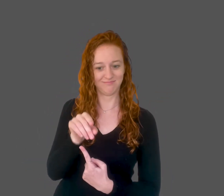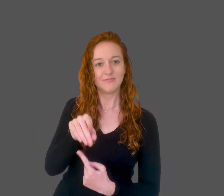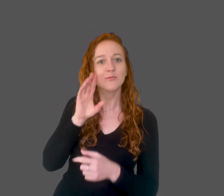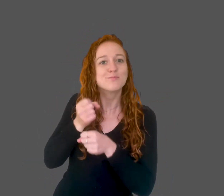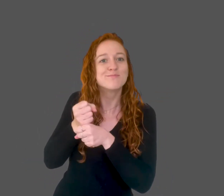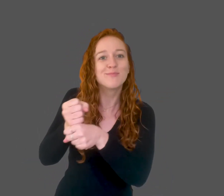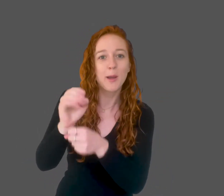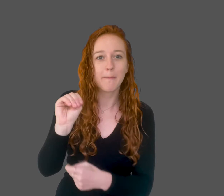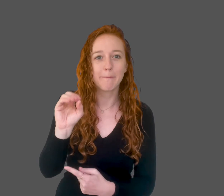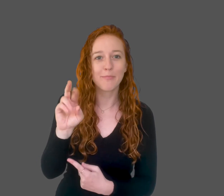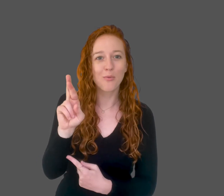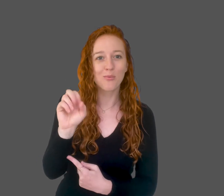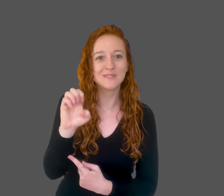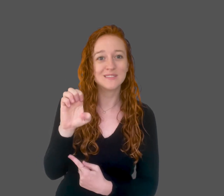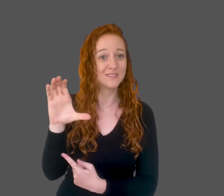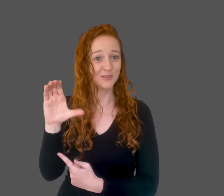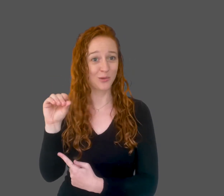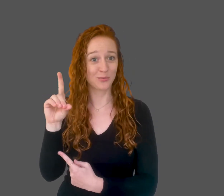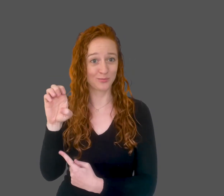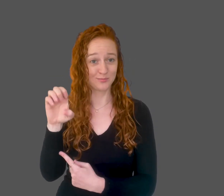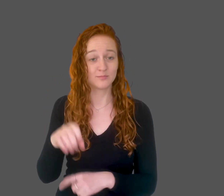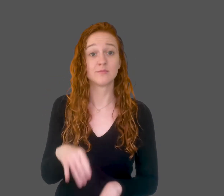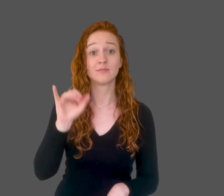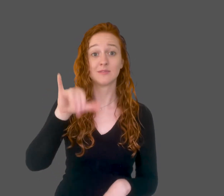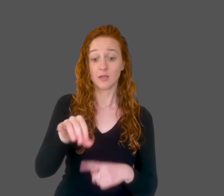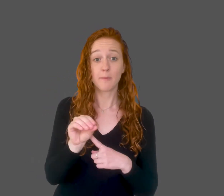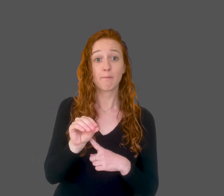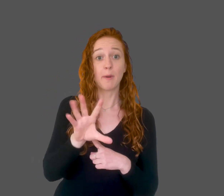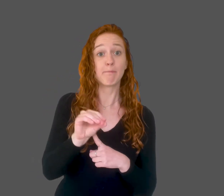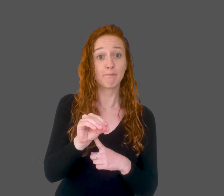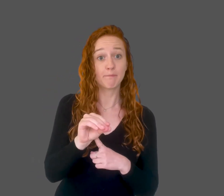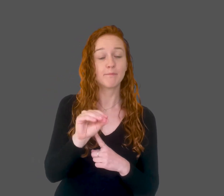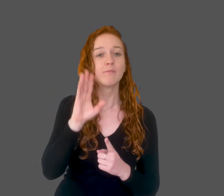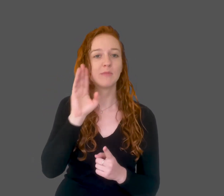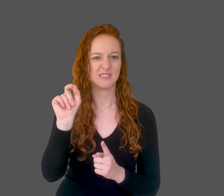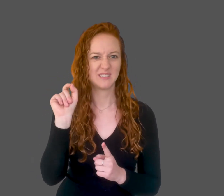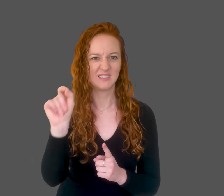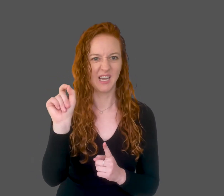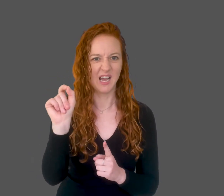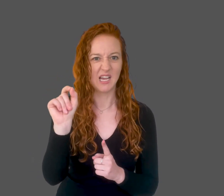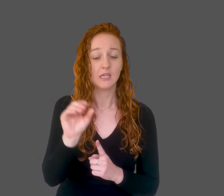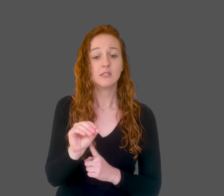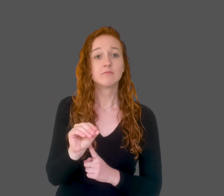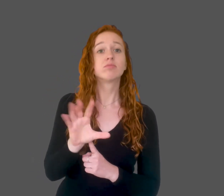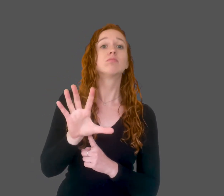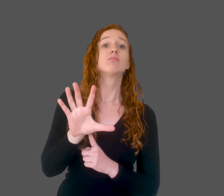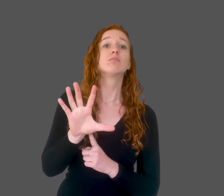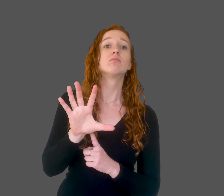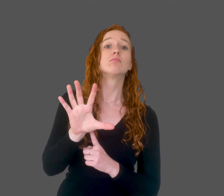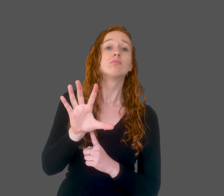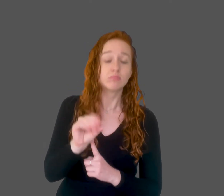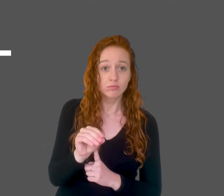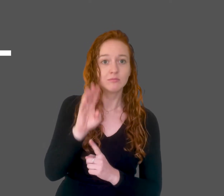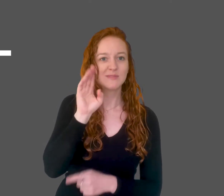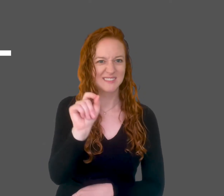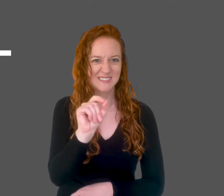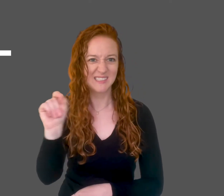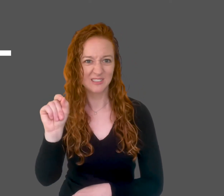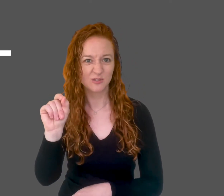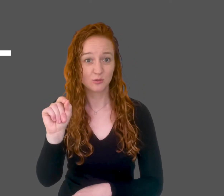with some sort of code like Morse Code. Short flashes of light = dots and long flashes of light = dashes.